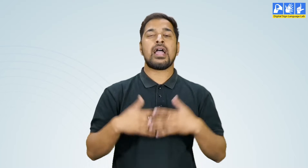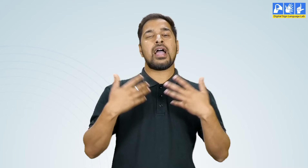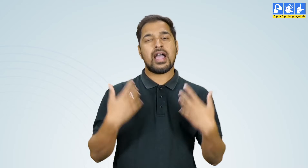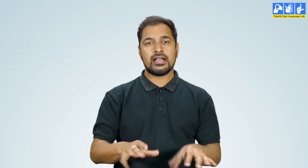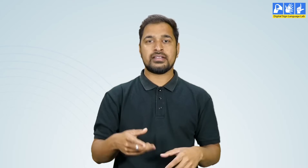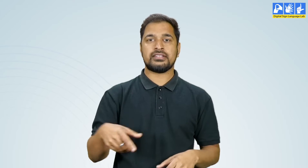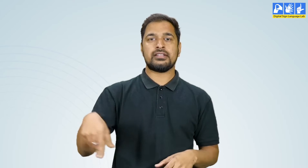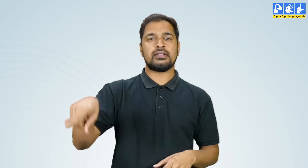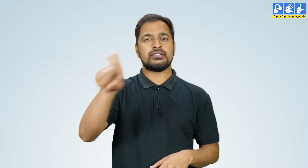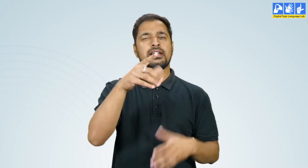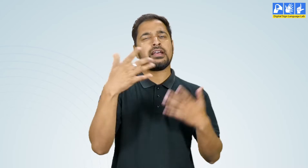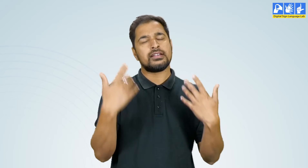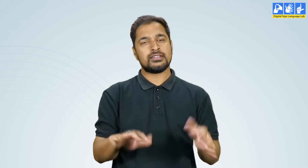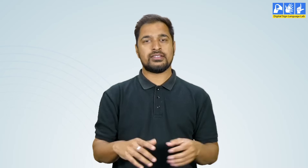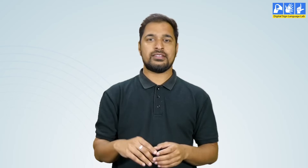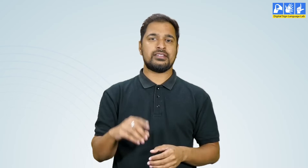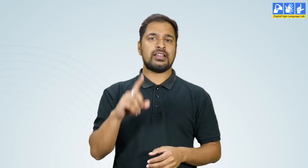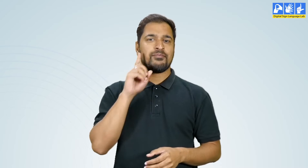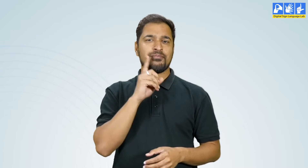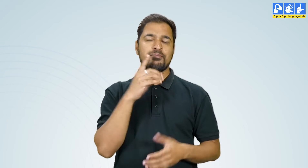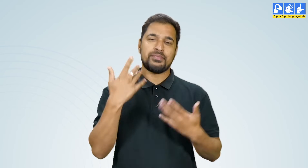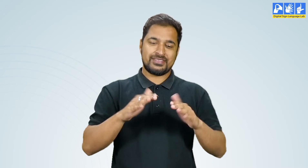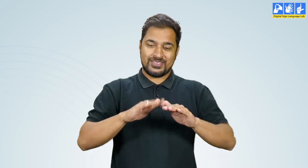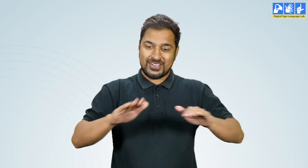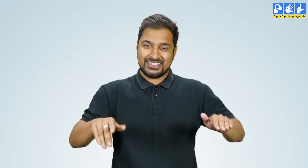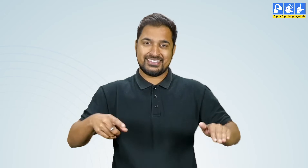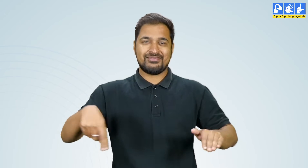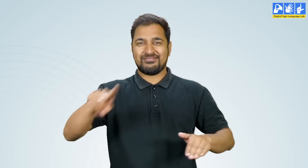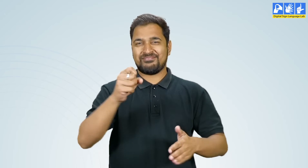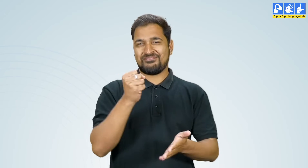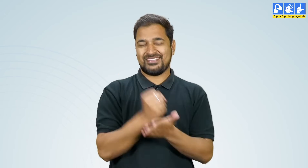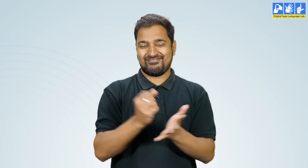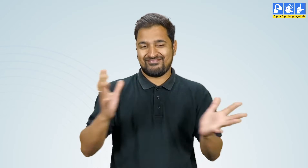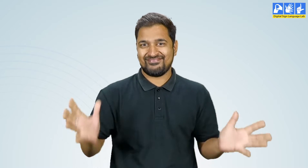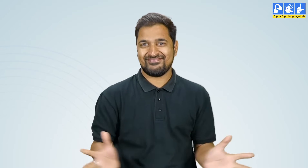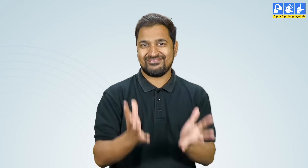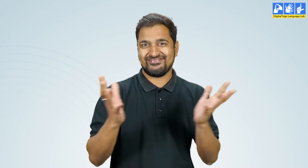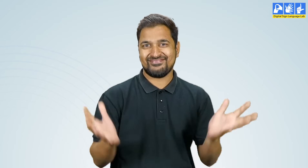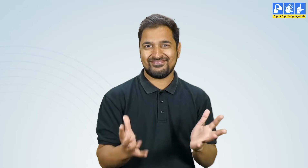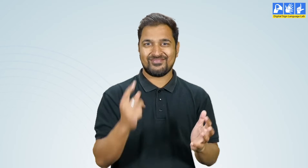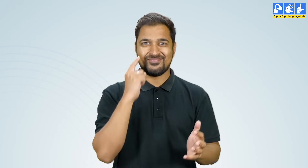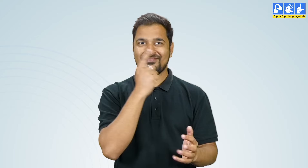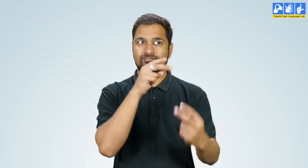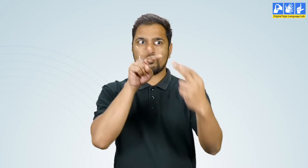It is important to encourage deaf children